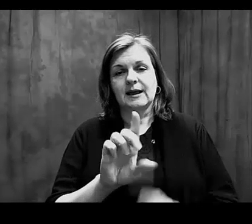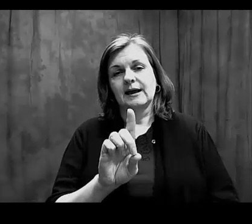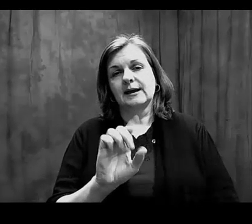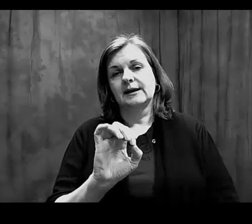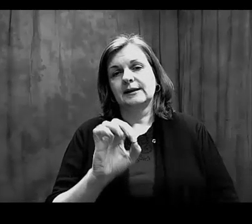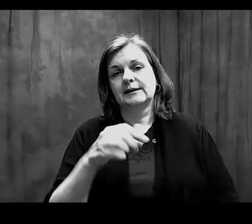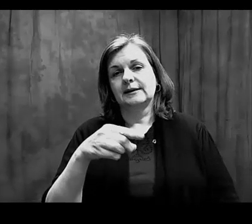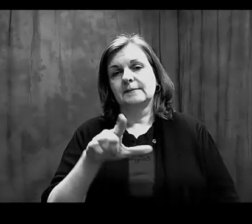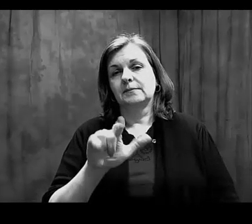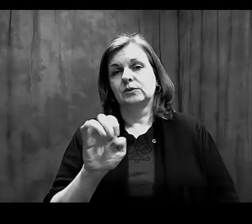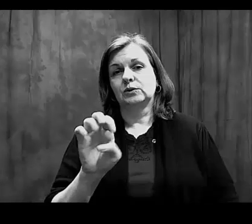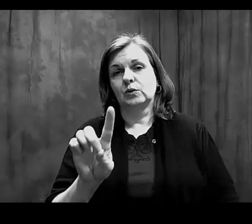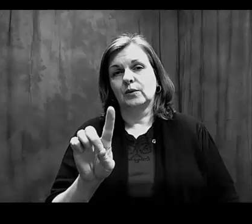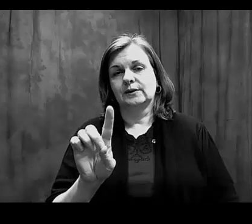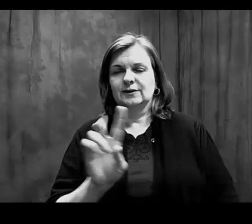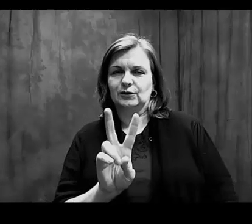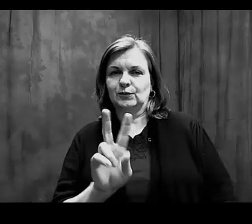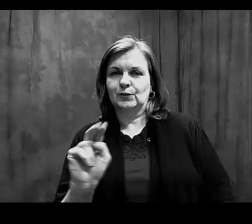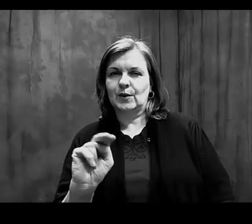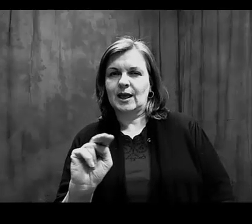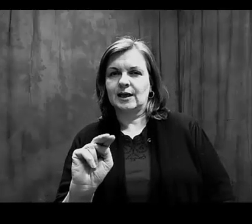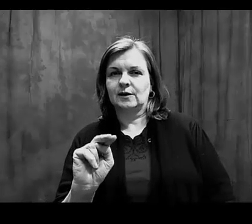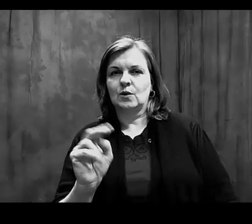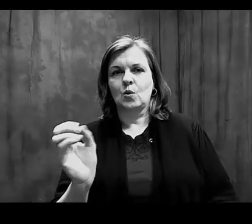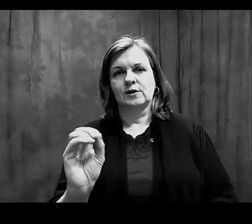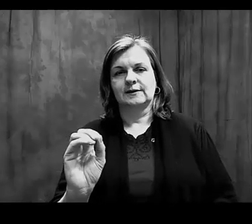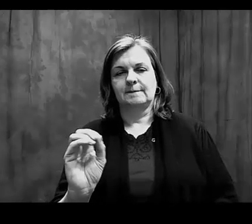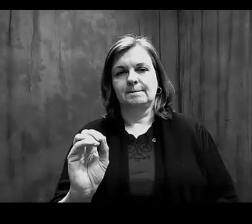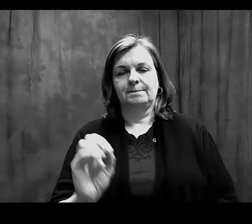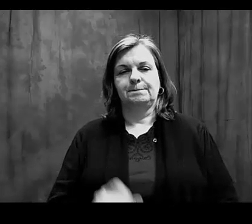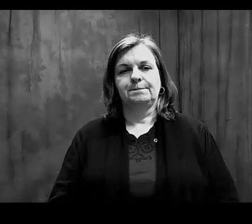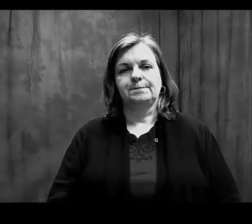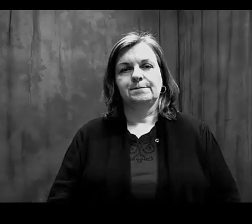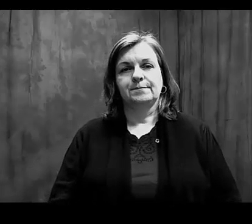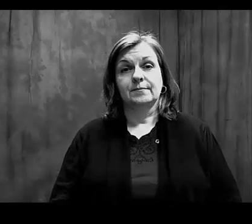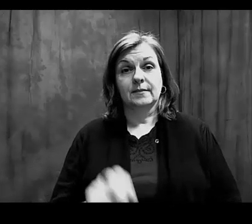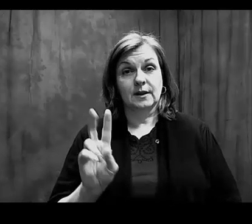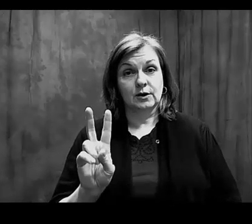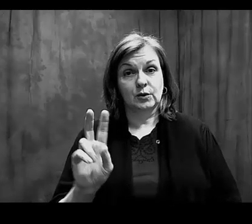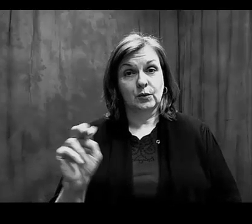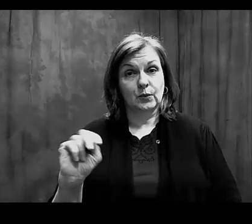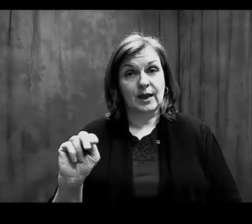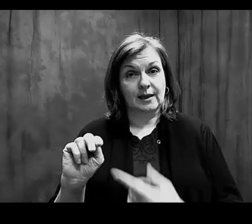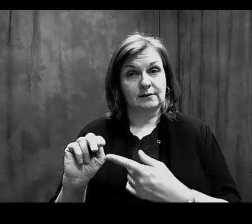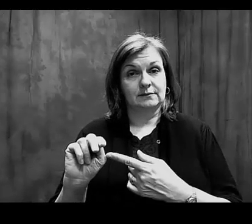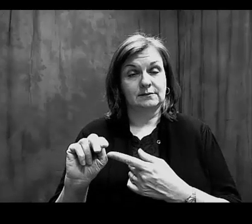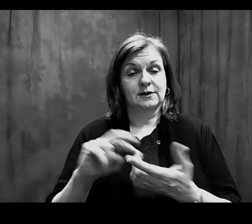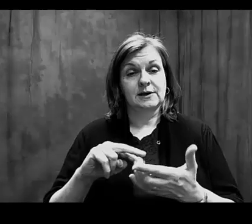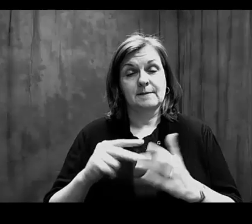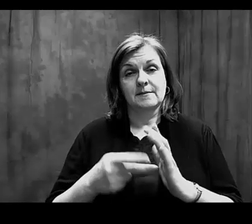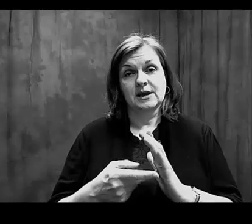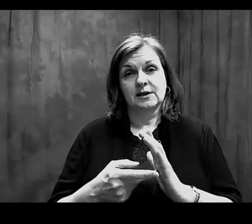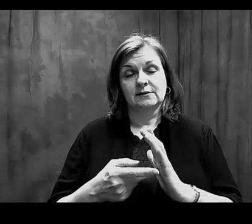or 2n organism 2n refers to chromosome